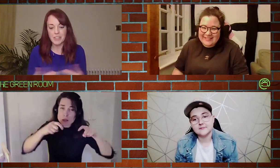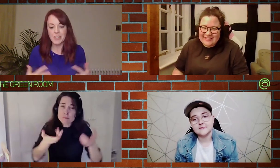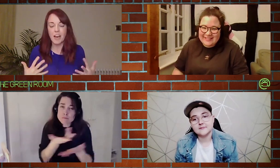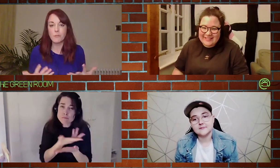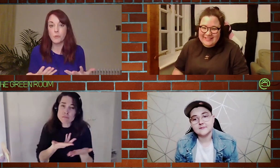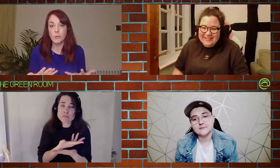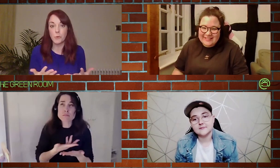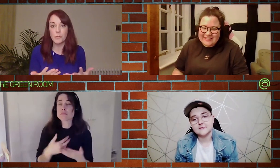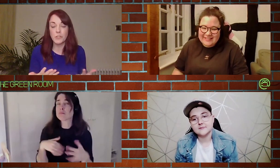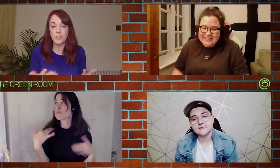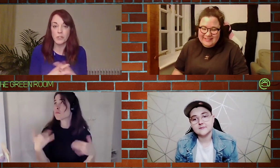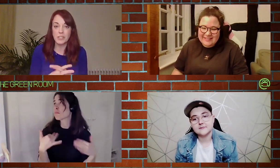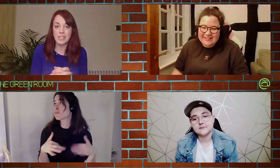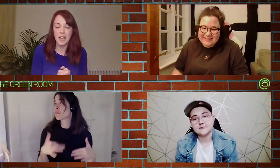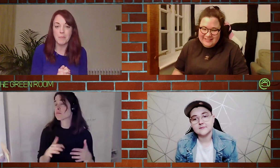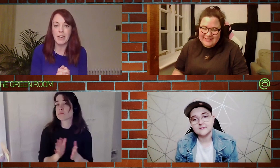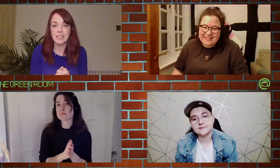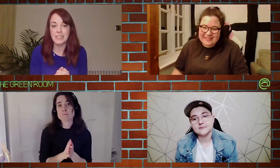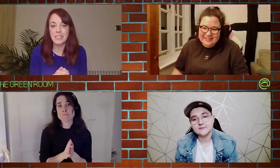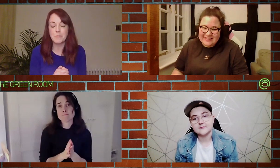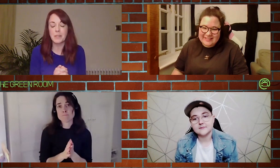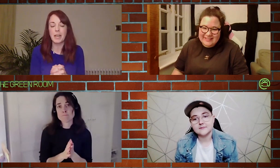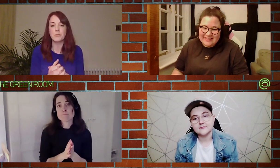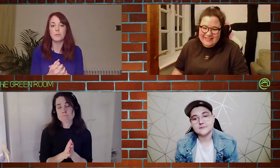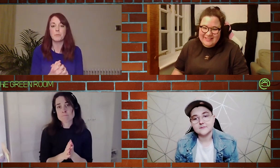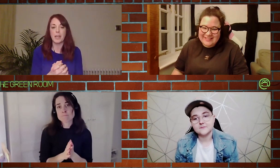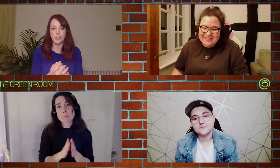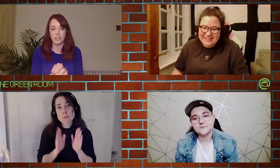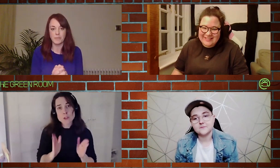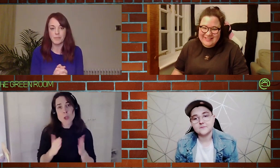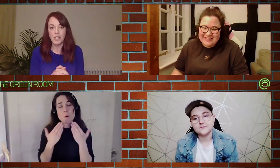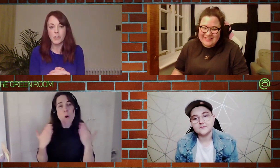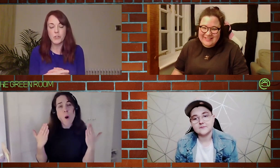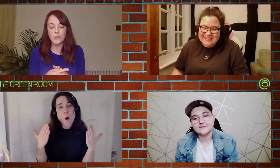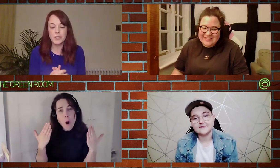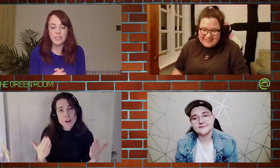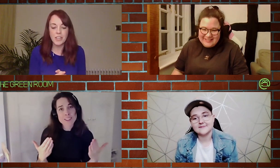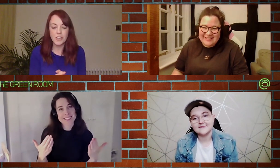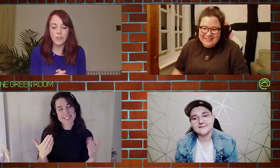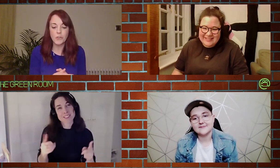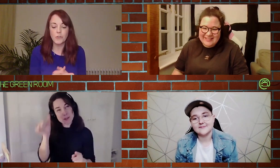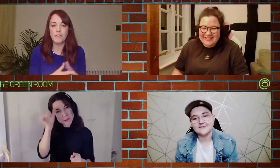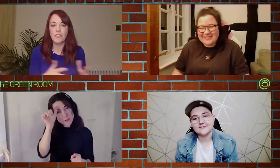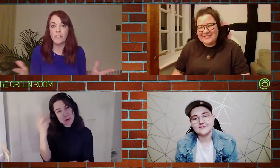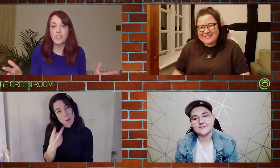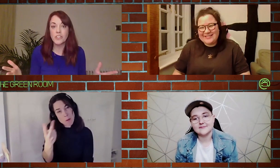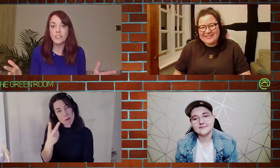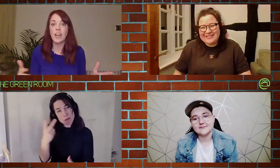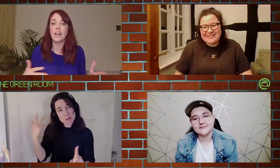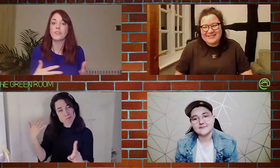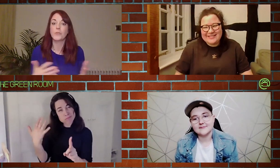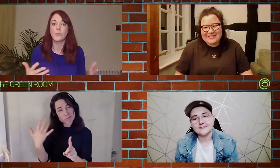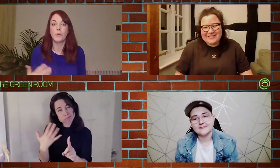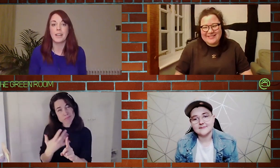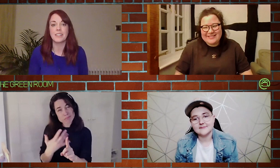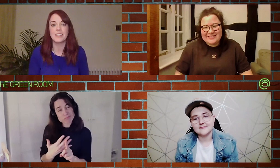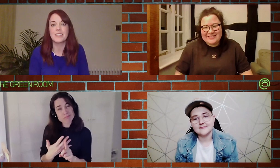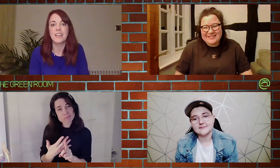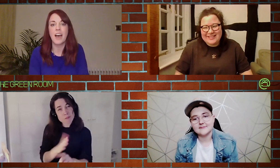to have known you both for such a long time and it's been an absolute pleasure to see you flourish and grow as